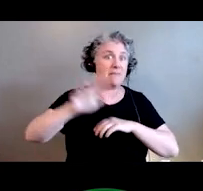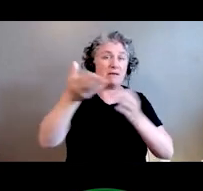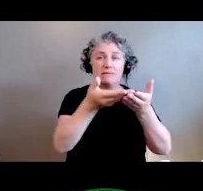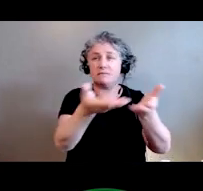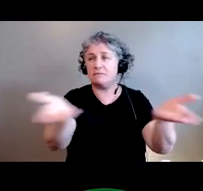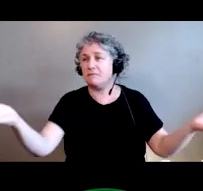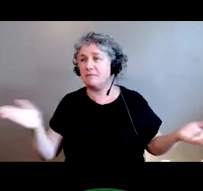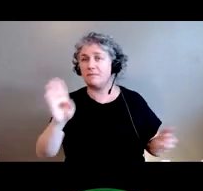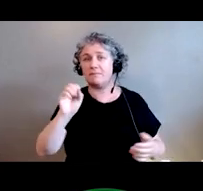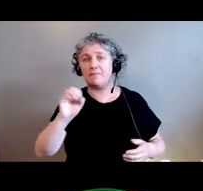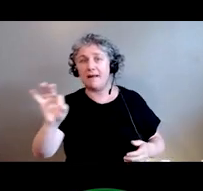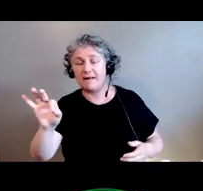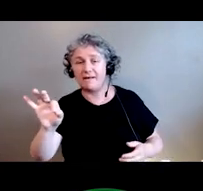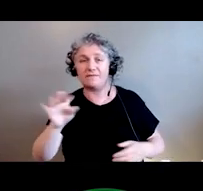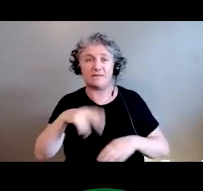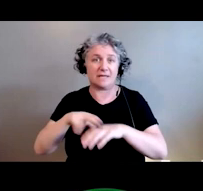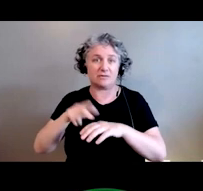there operate or all the bases and the parks.